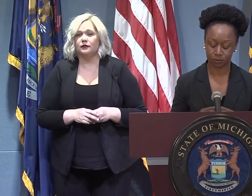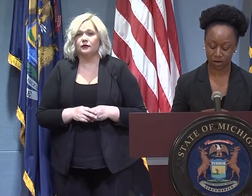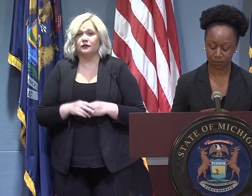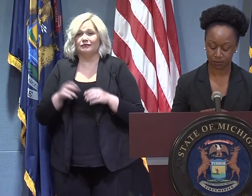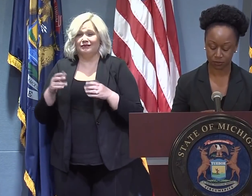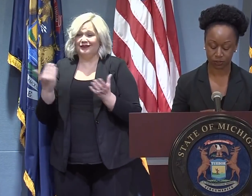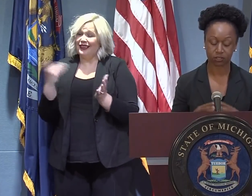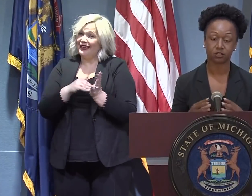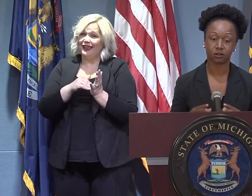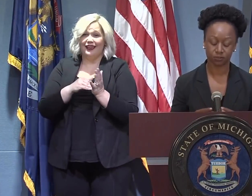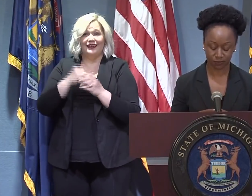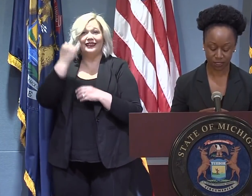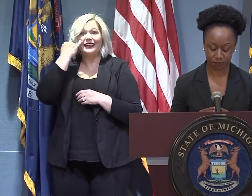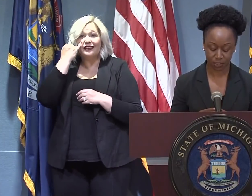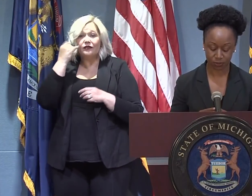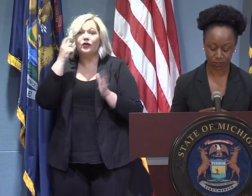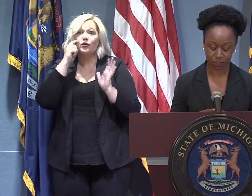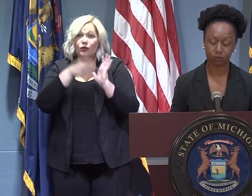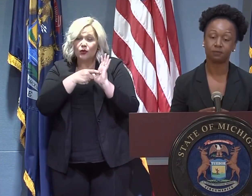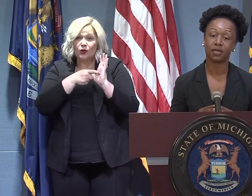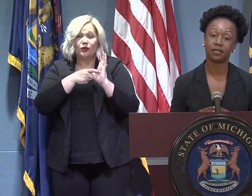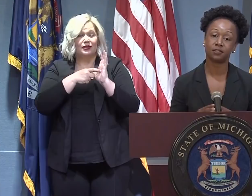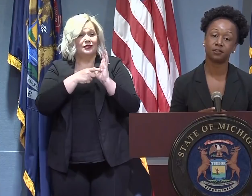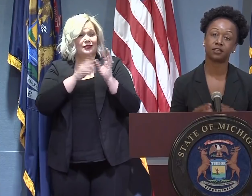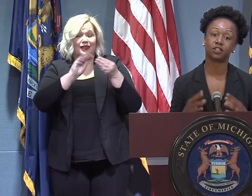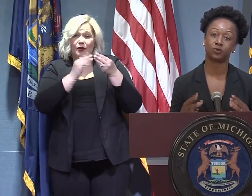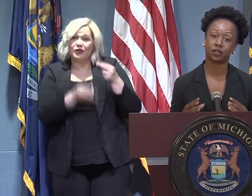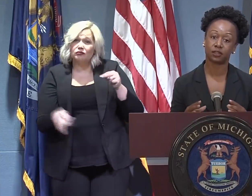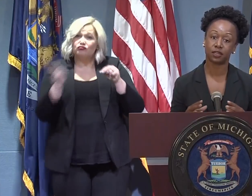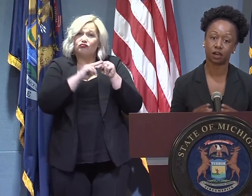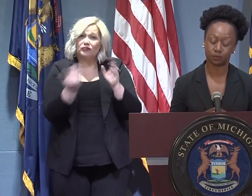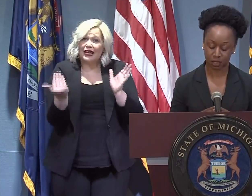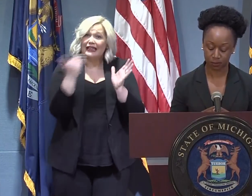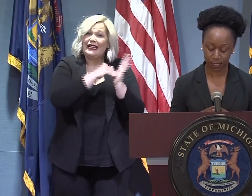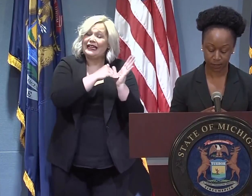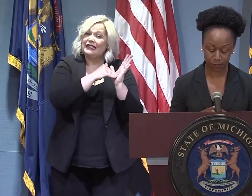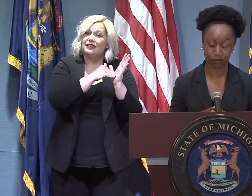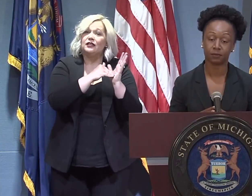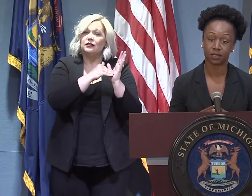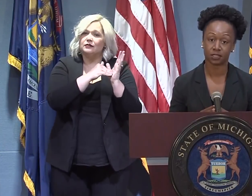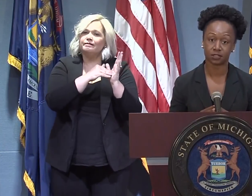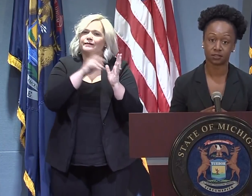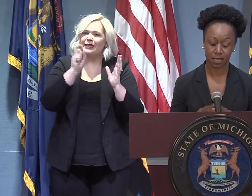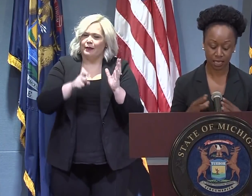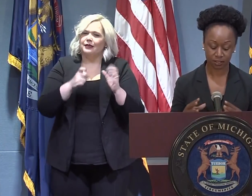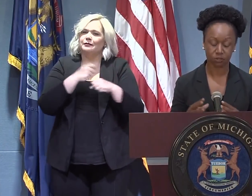RESPONSE. AS I SAID BEFORE, IF WE BEGIN SEEING PROBLEMS OR CONCERNS WITH